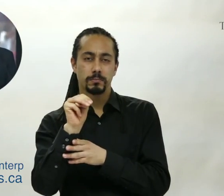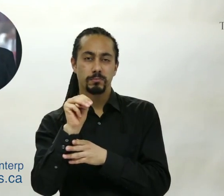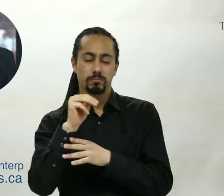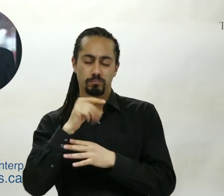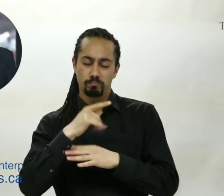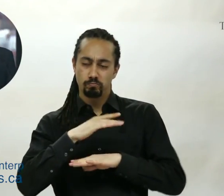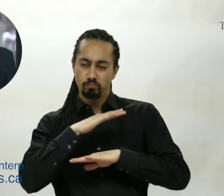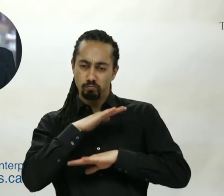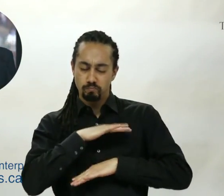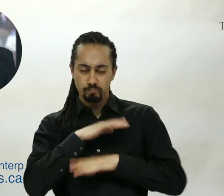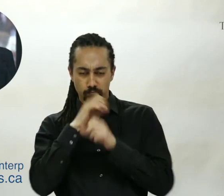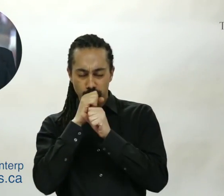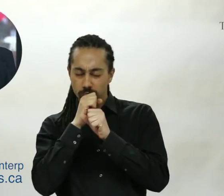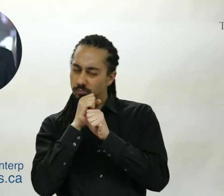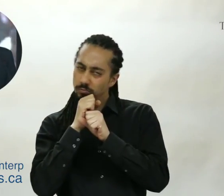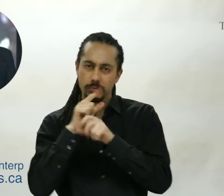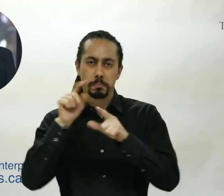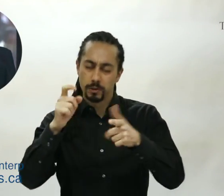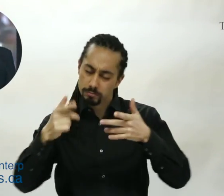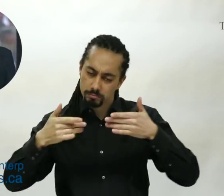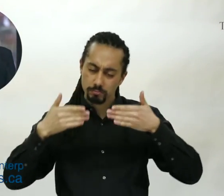when our voices must be heard.